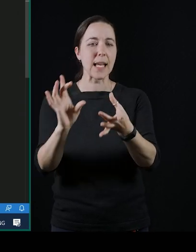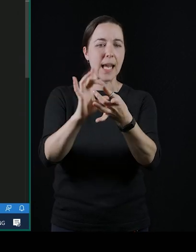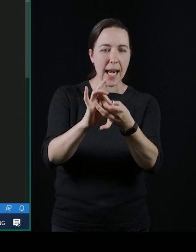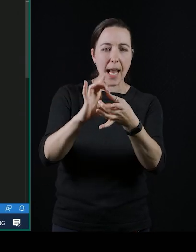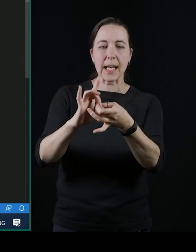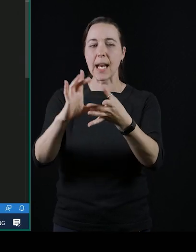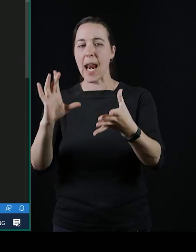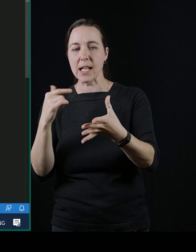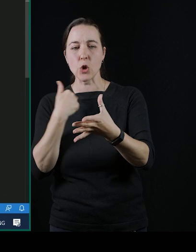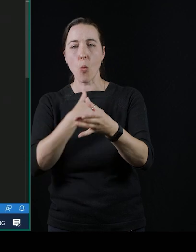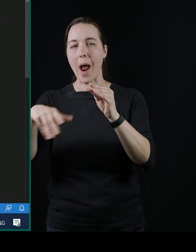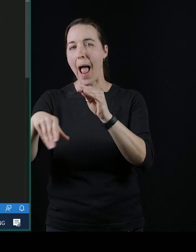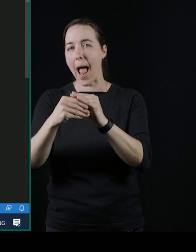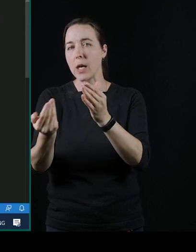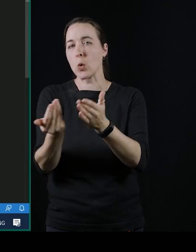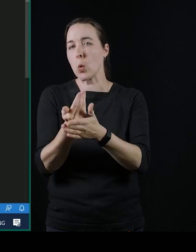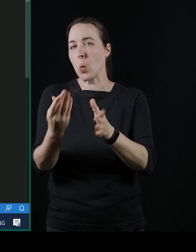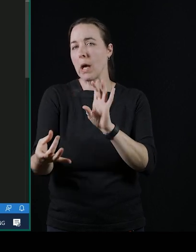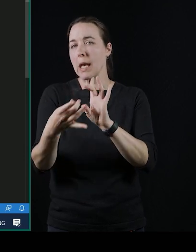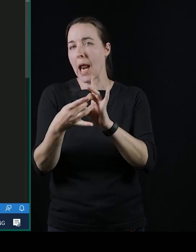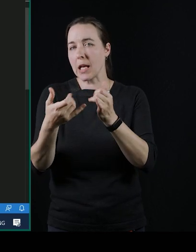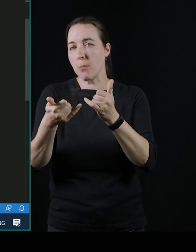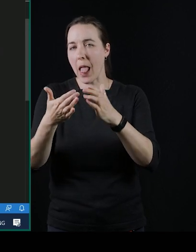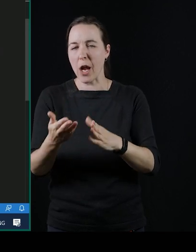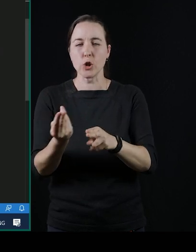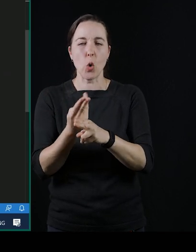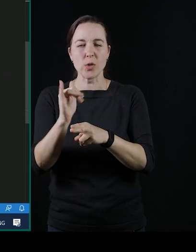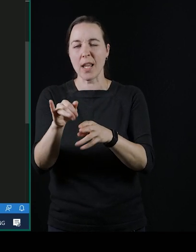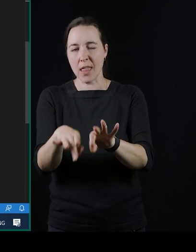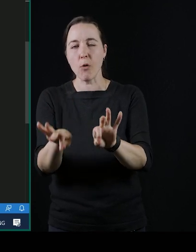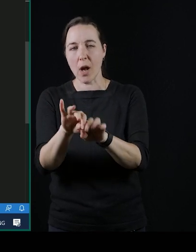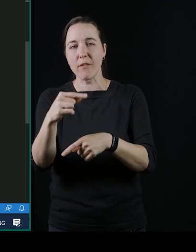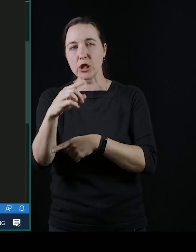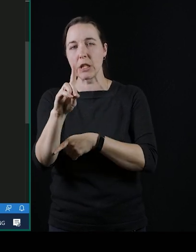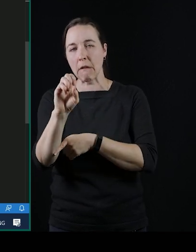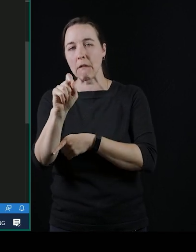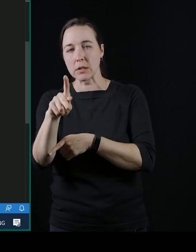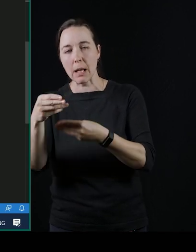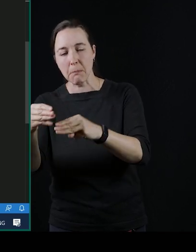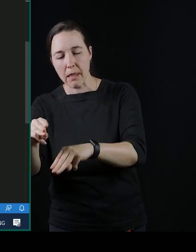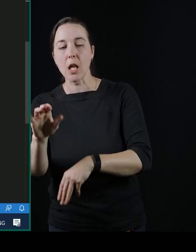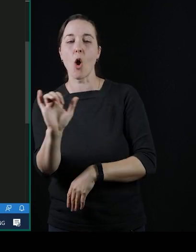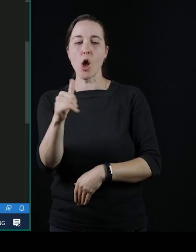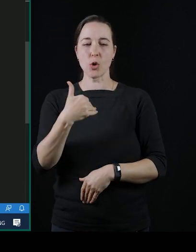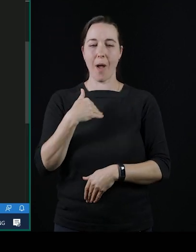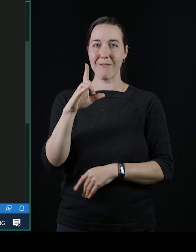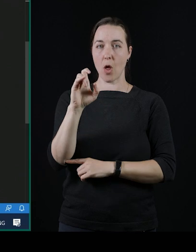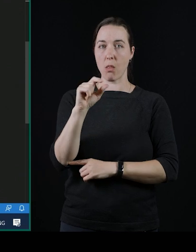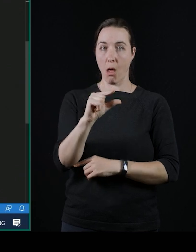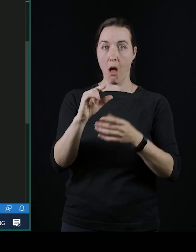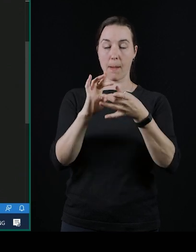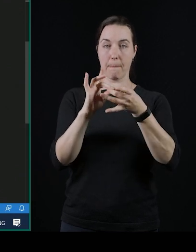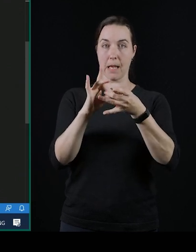and we're just adding new connected players via the relevant GSDK method. Also we have a log message method